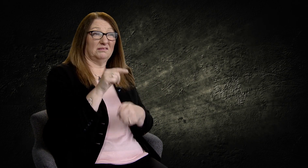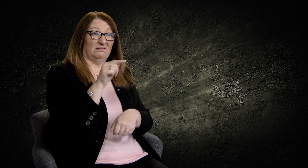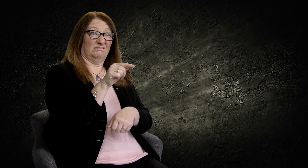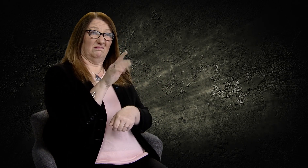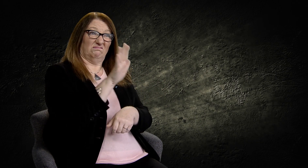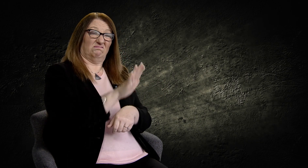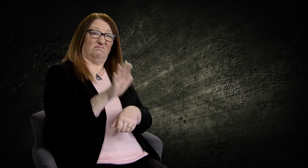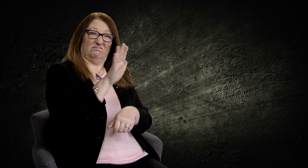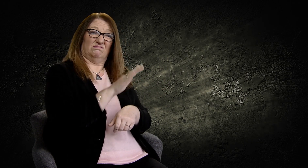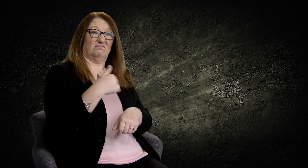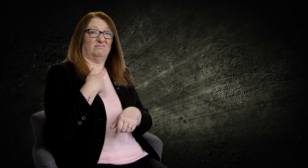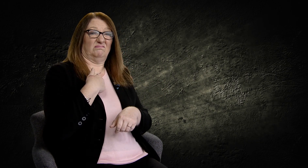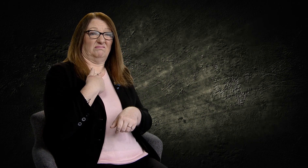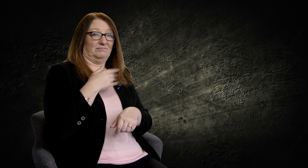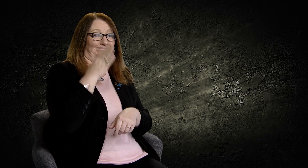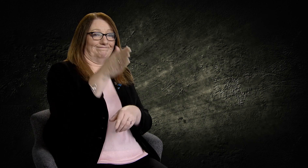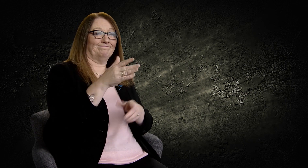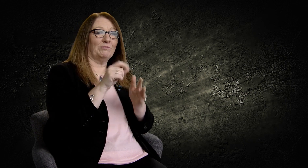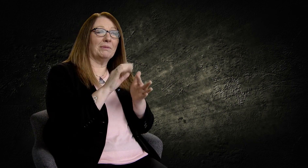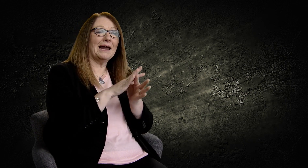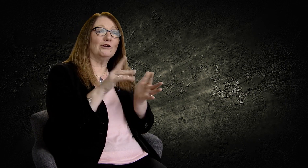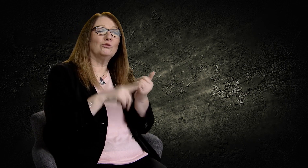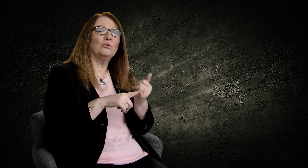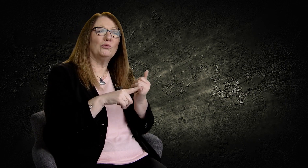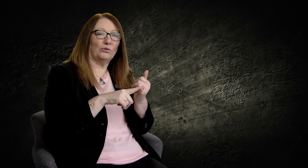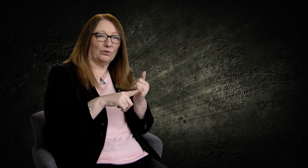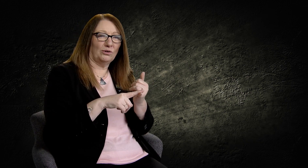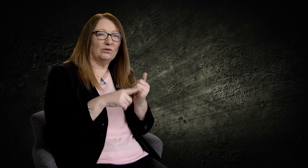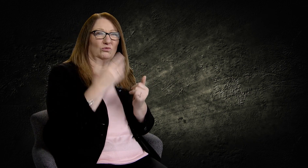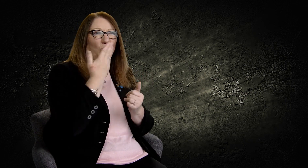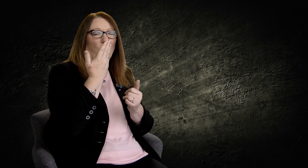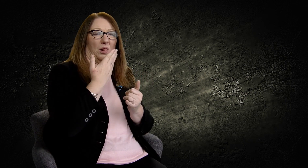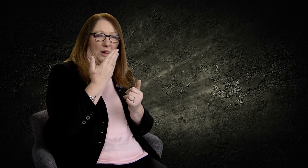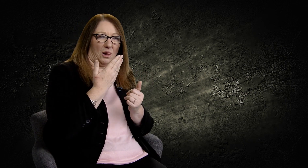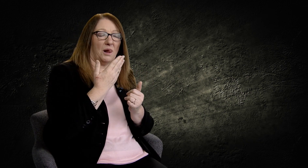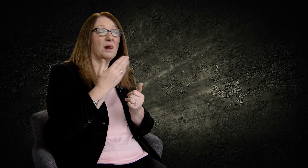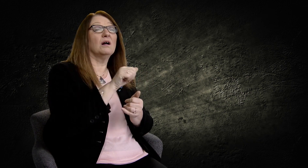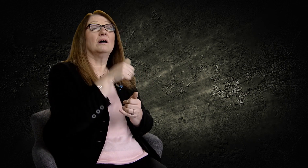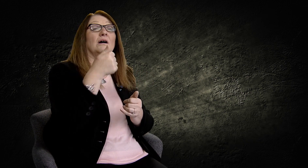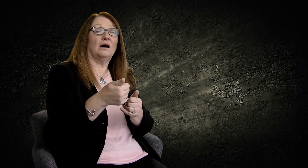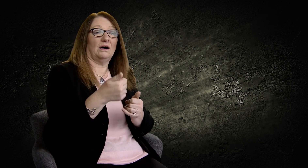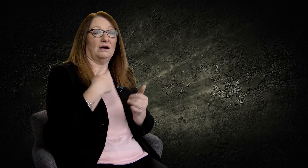At about that time, I was at a school in a PHU, and it was from there